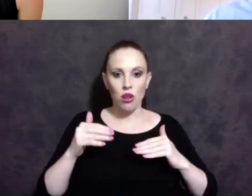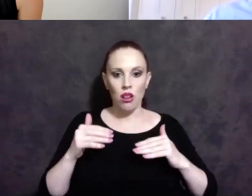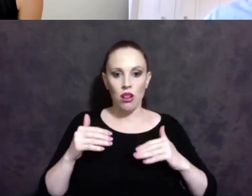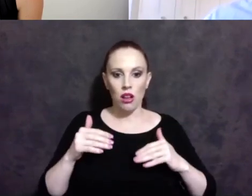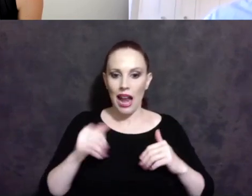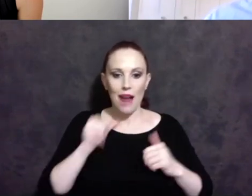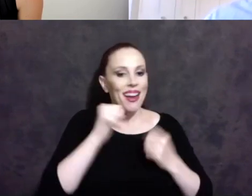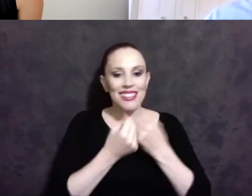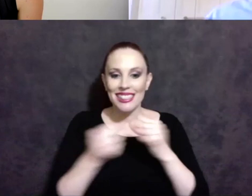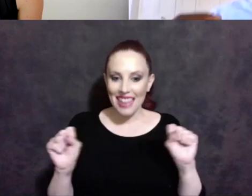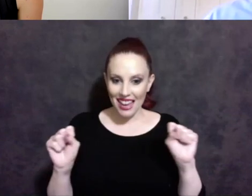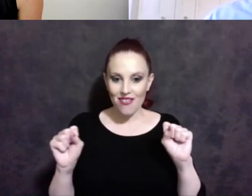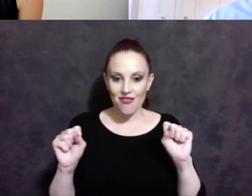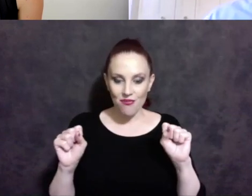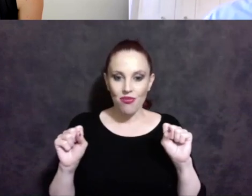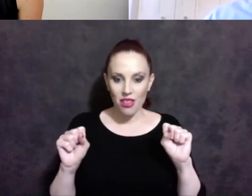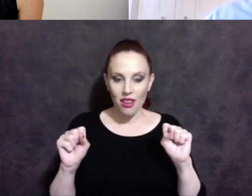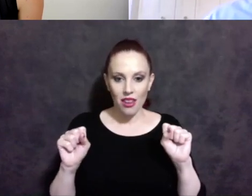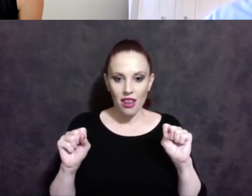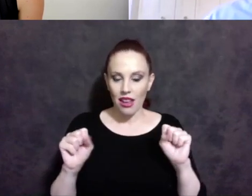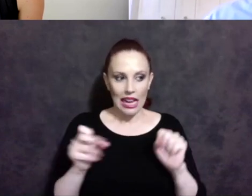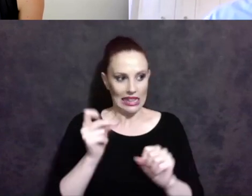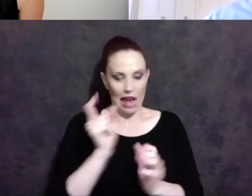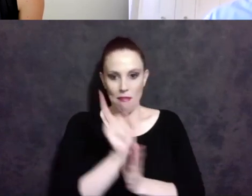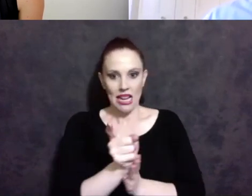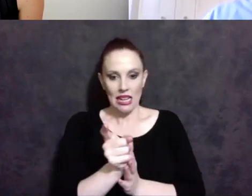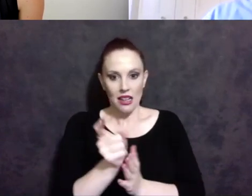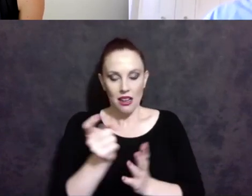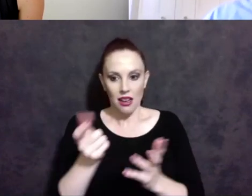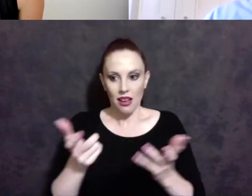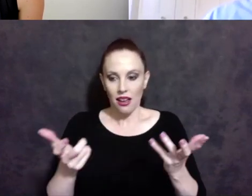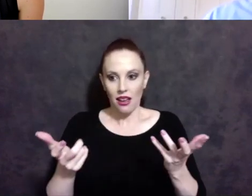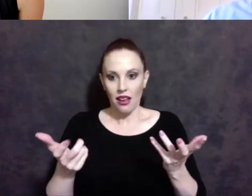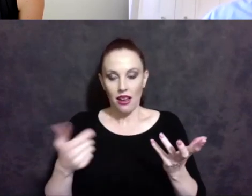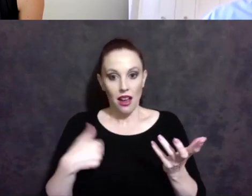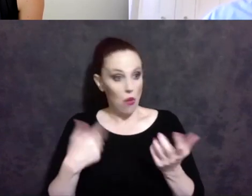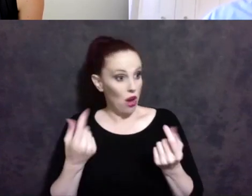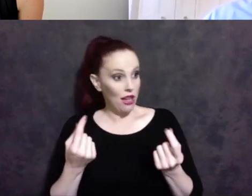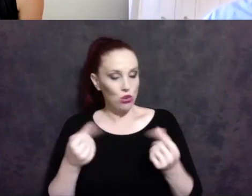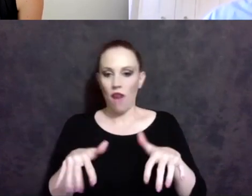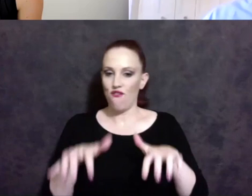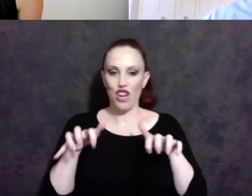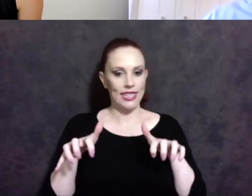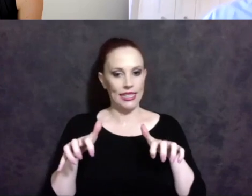an environment just within a split second and what do I do? I freeze. I experience that